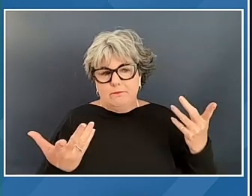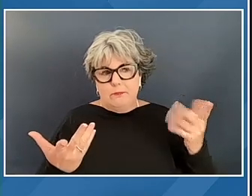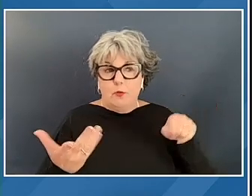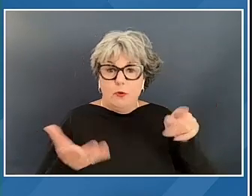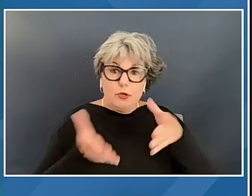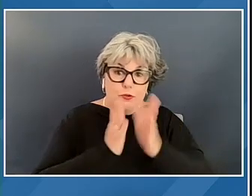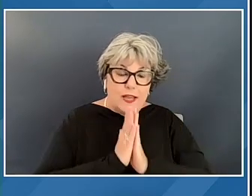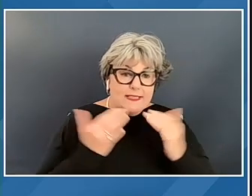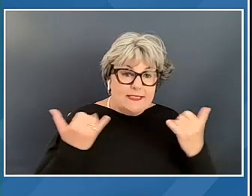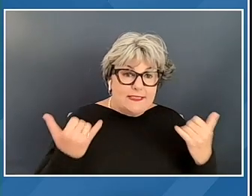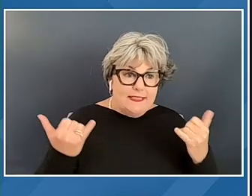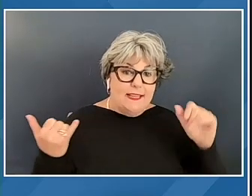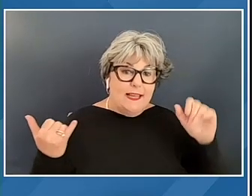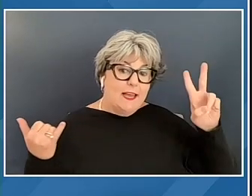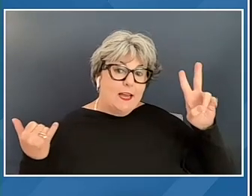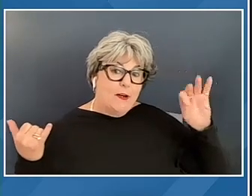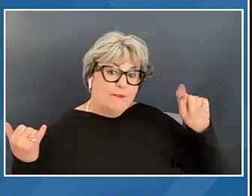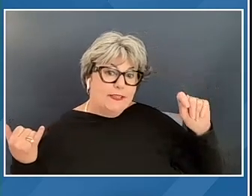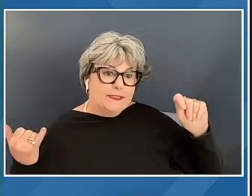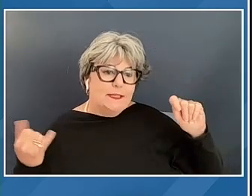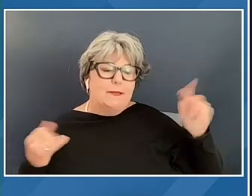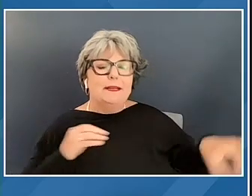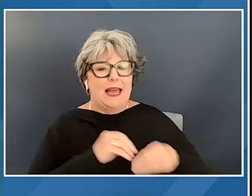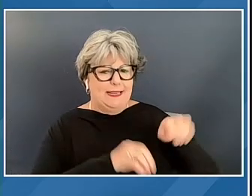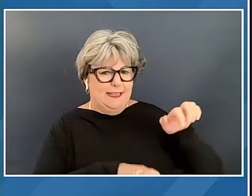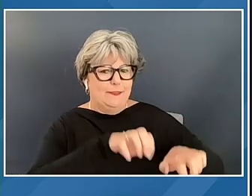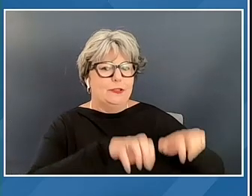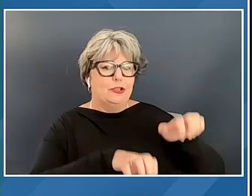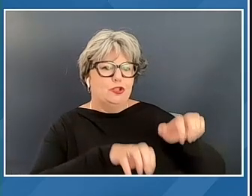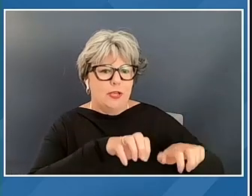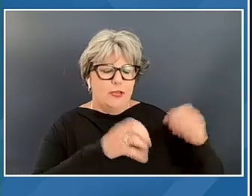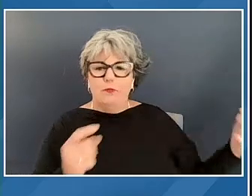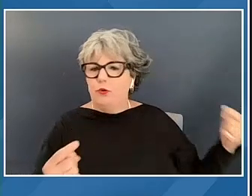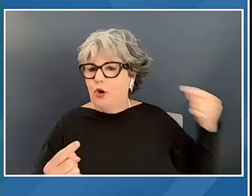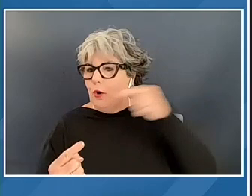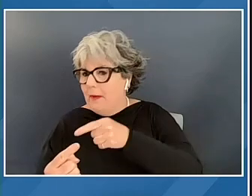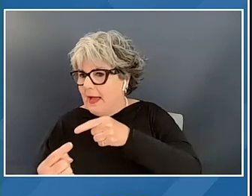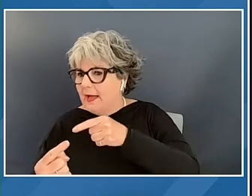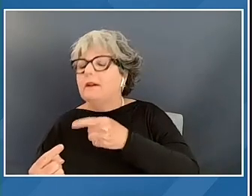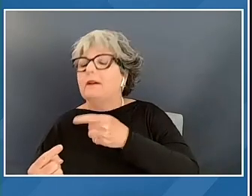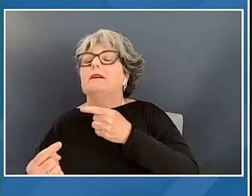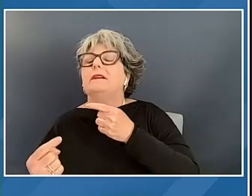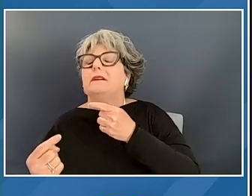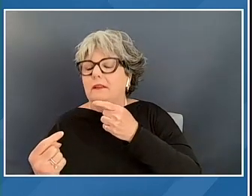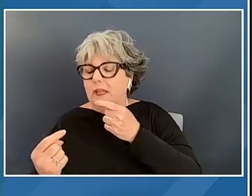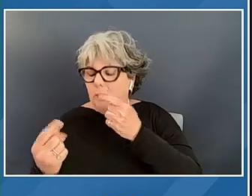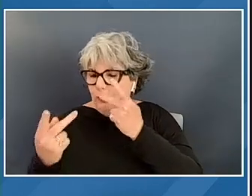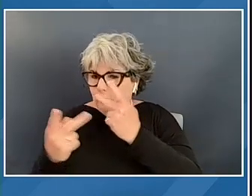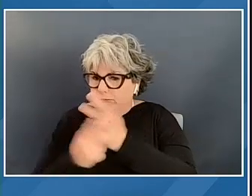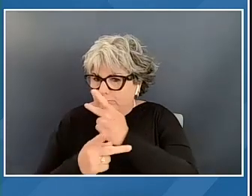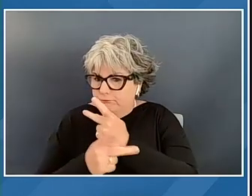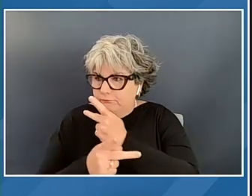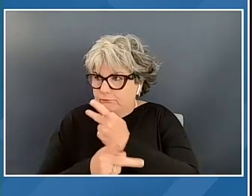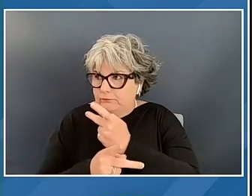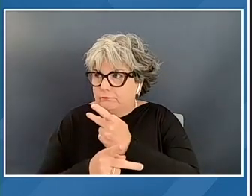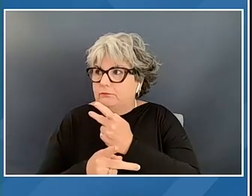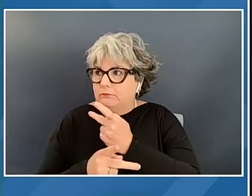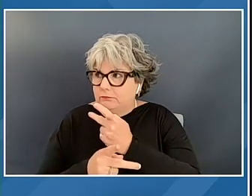But if you'll put that in the chat for us, we'll go back and we'll give it a best effort to kind of come to the table with some of the things that I'm sure that